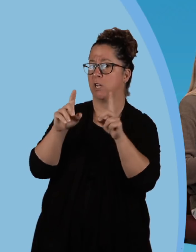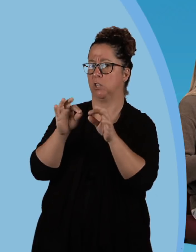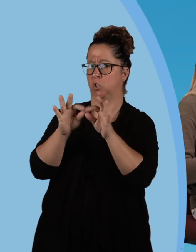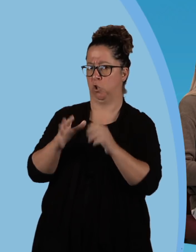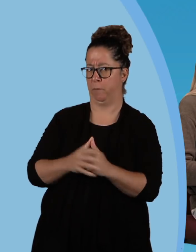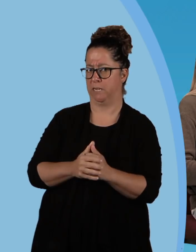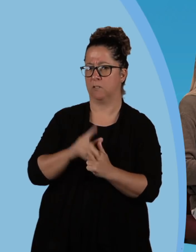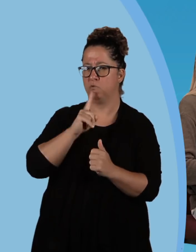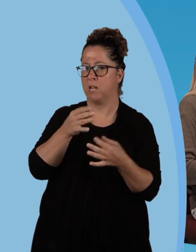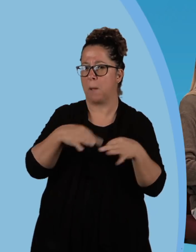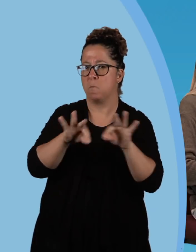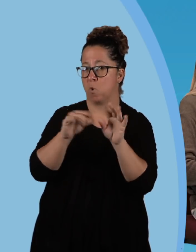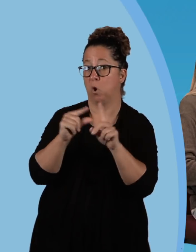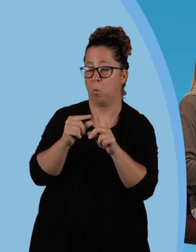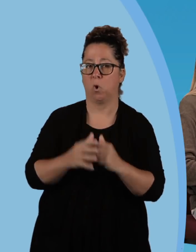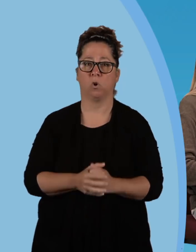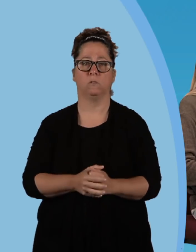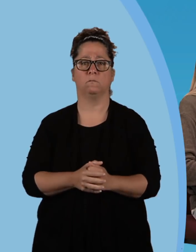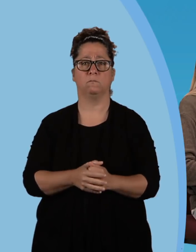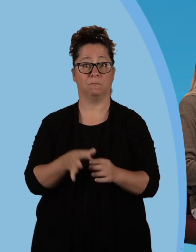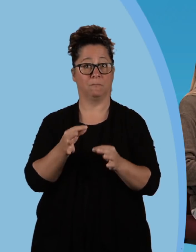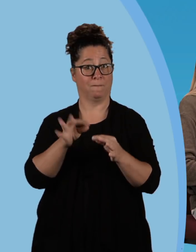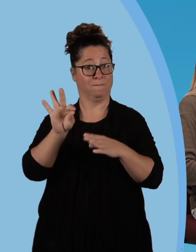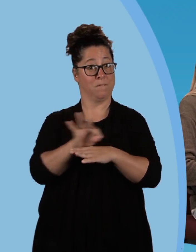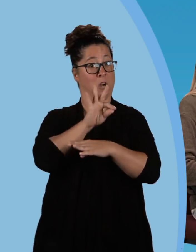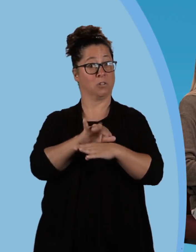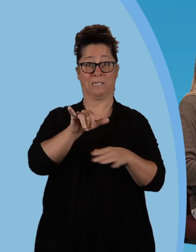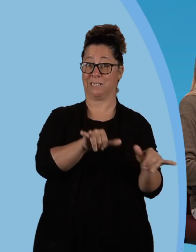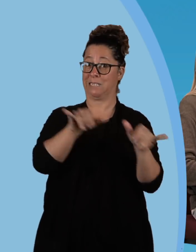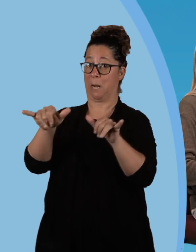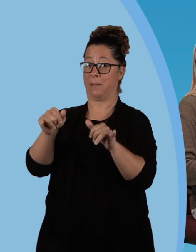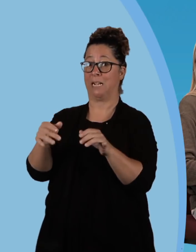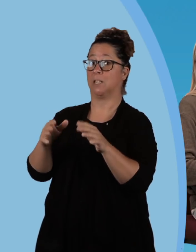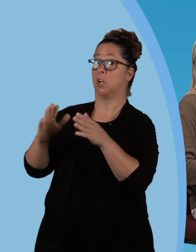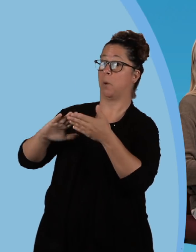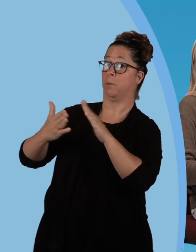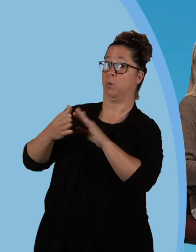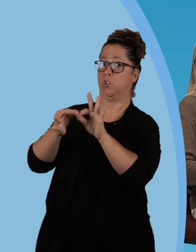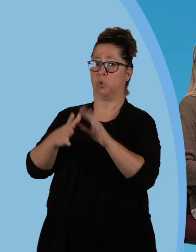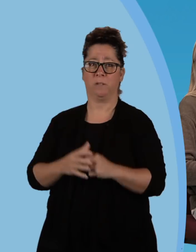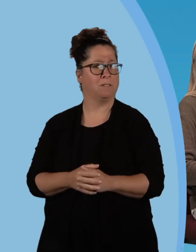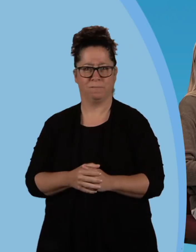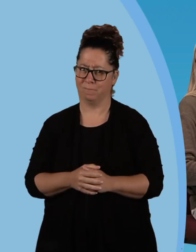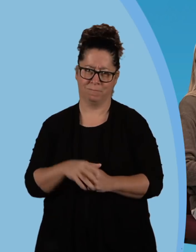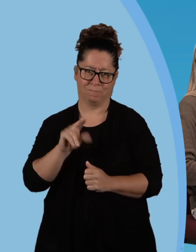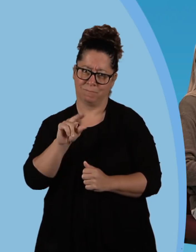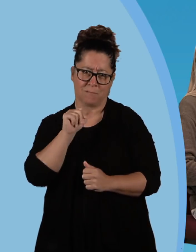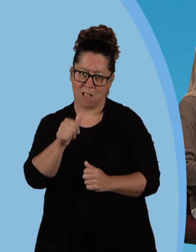They simply don't function like community interpreters in many regards, and they are obligated, legally obligated,